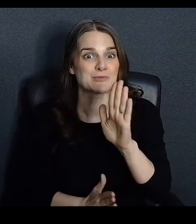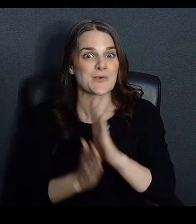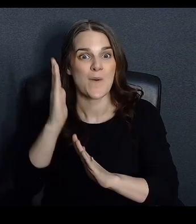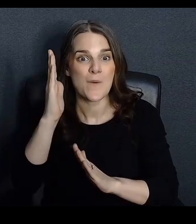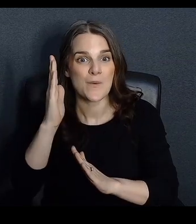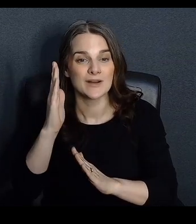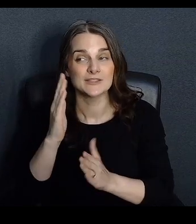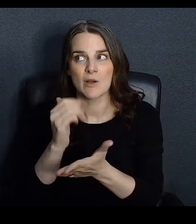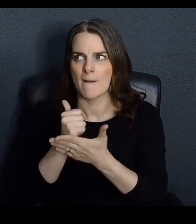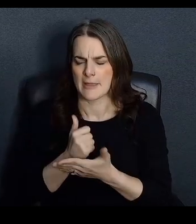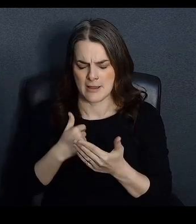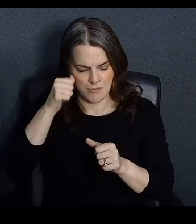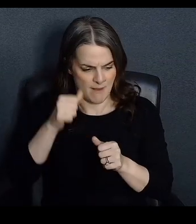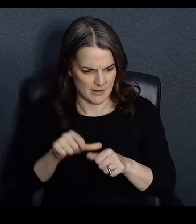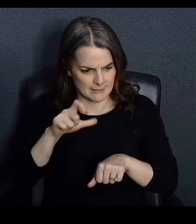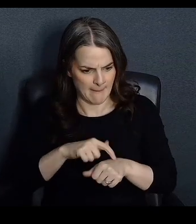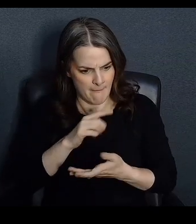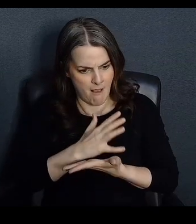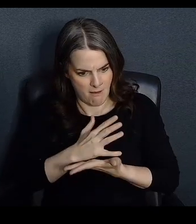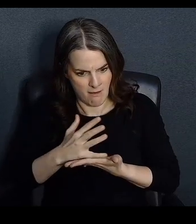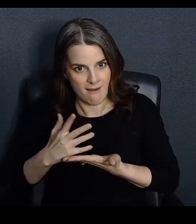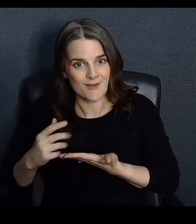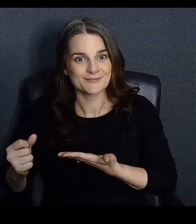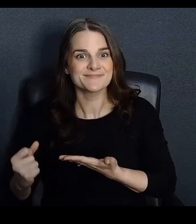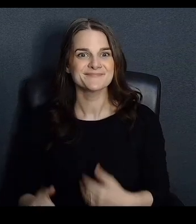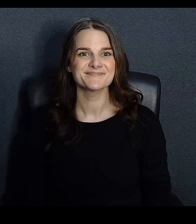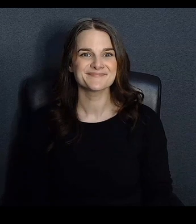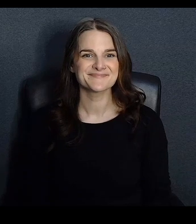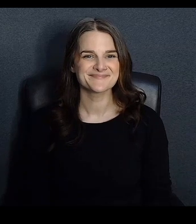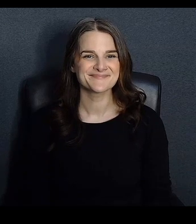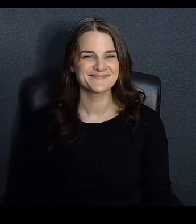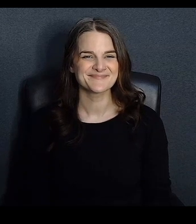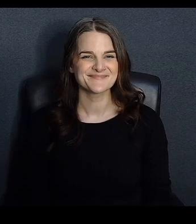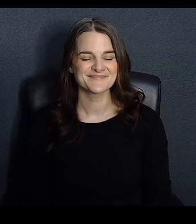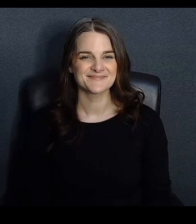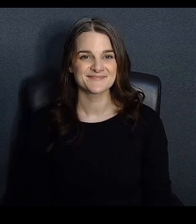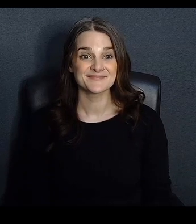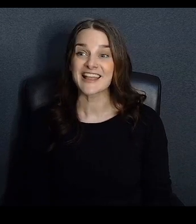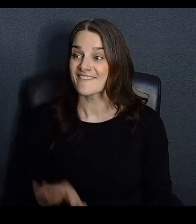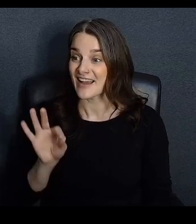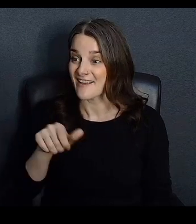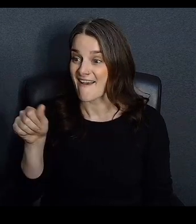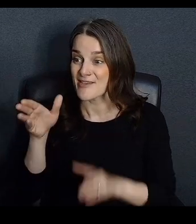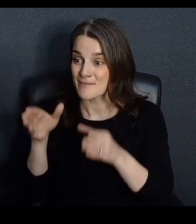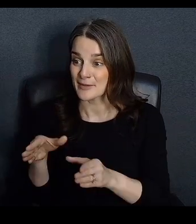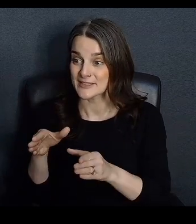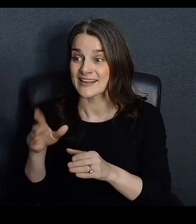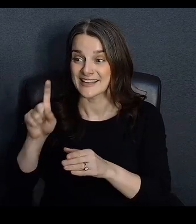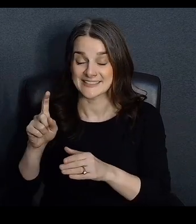Yes, to help you maintain awareness of that passage of time. Finding another person who also needs an initial structure